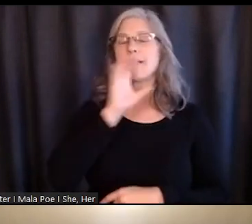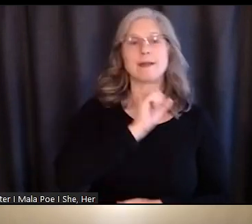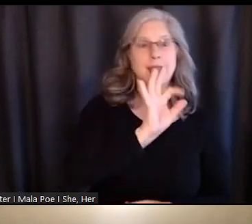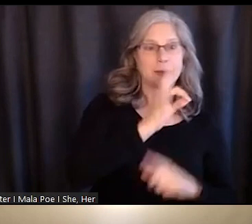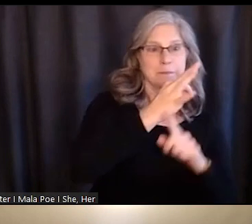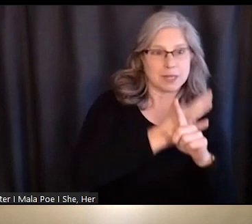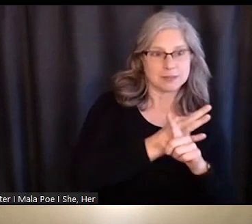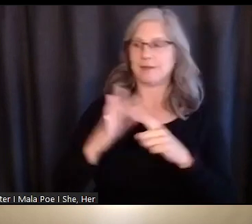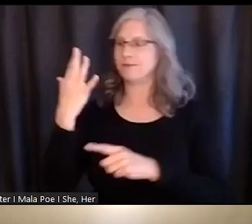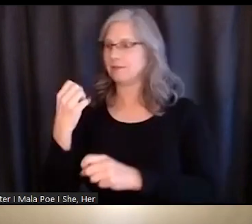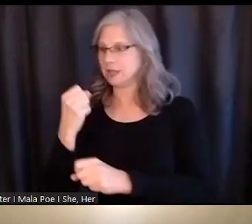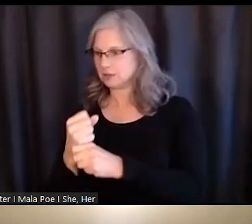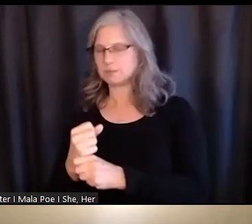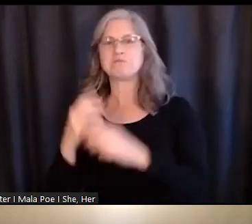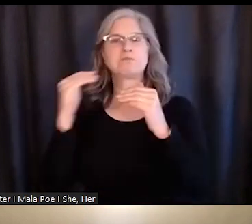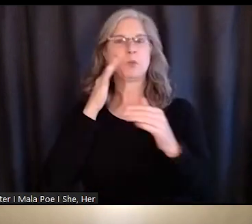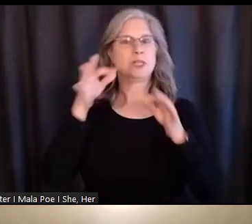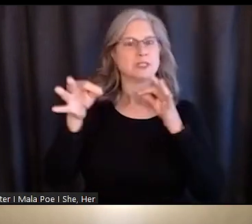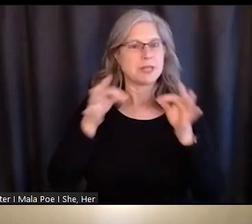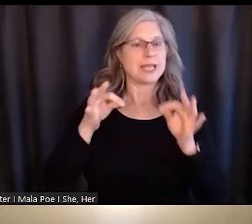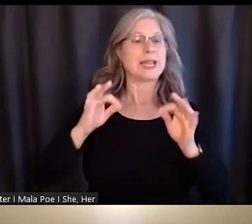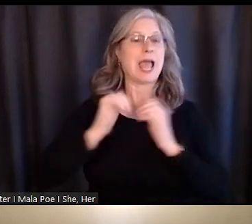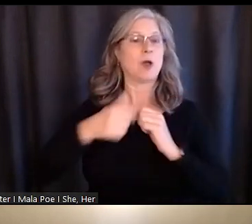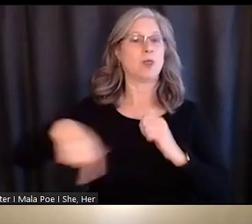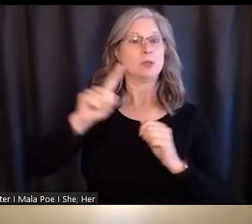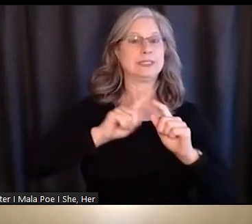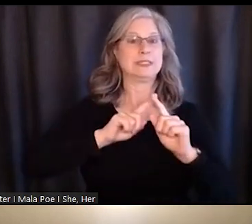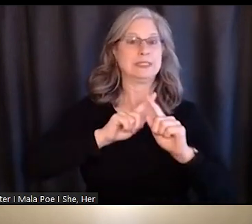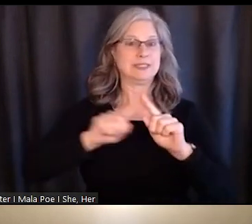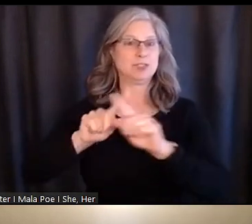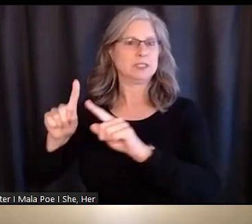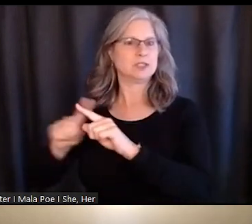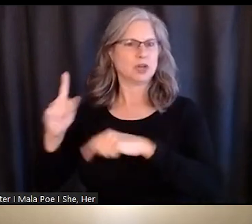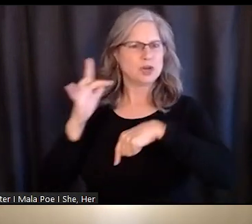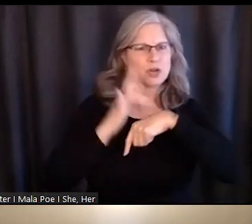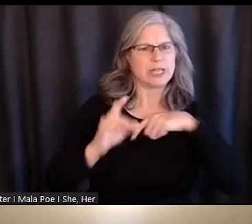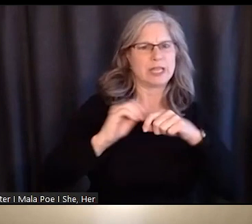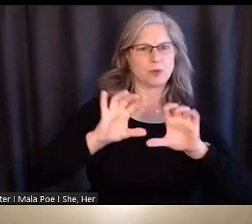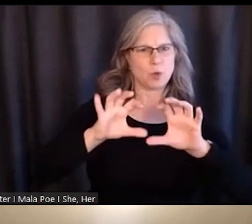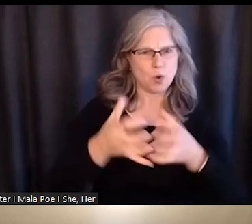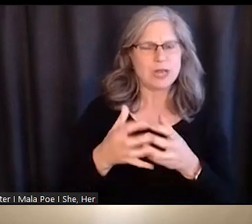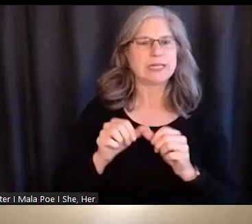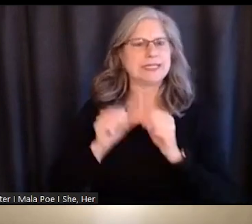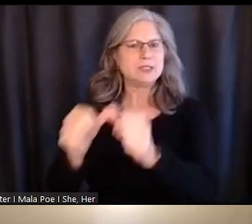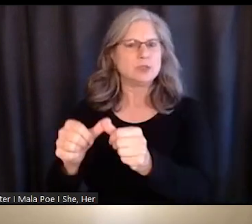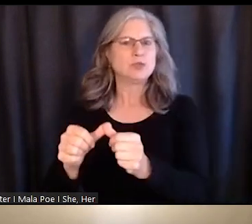I'll explain how individual differences emerge early in the cohort, and continue to rear their head in interesting ways across the course of the study.